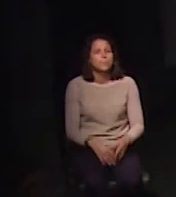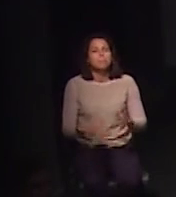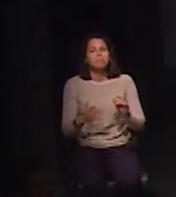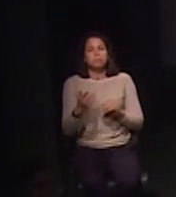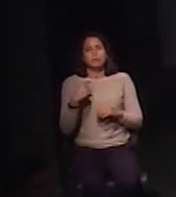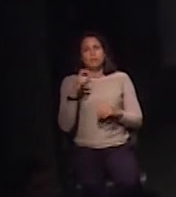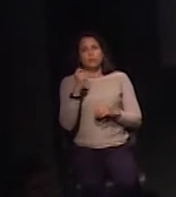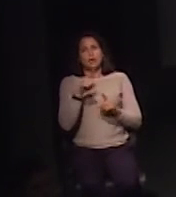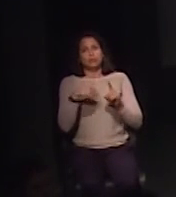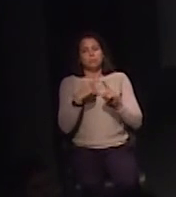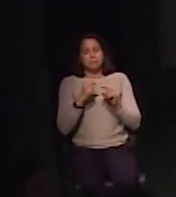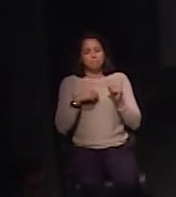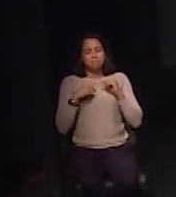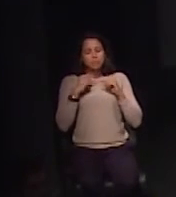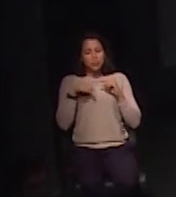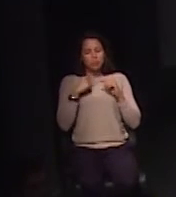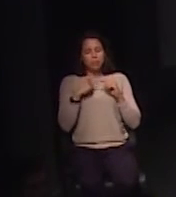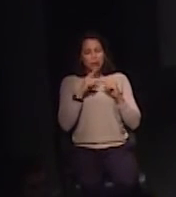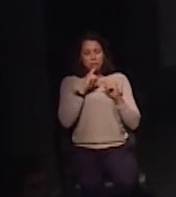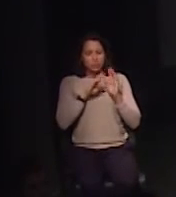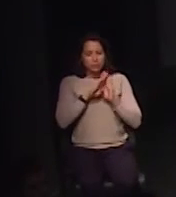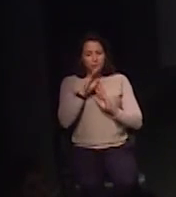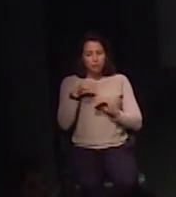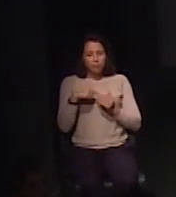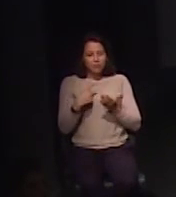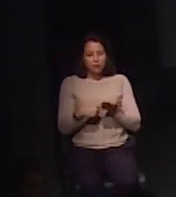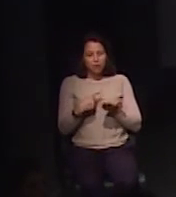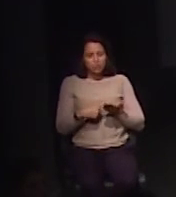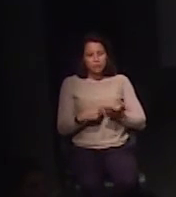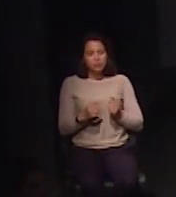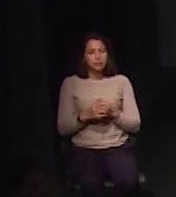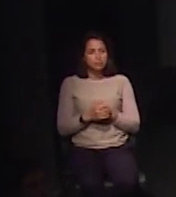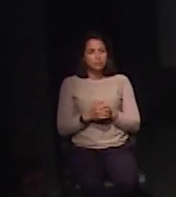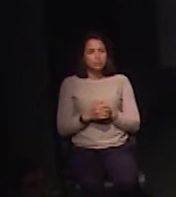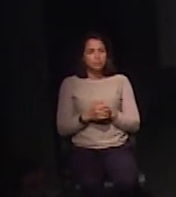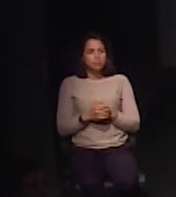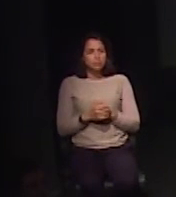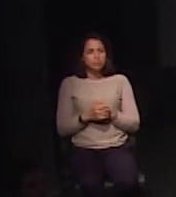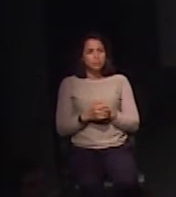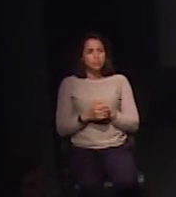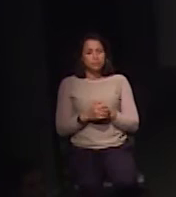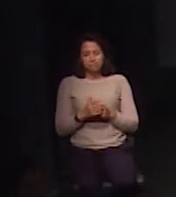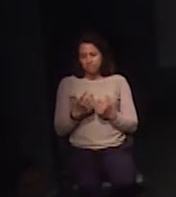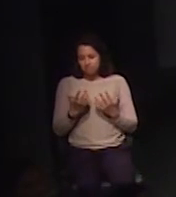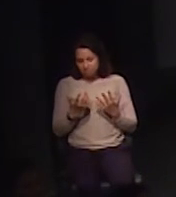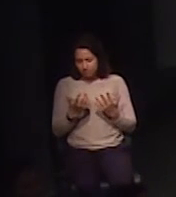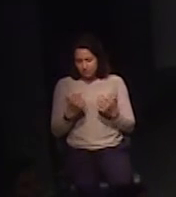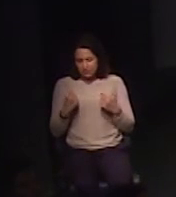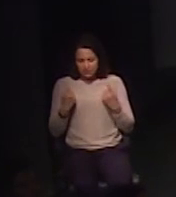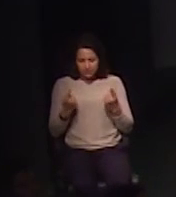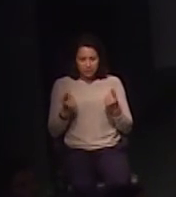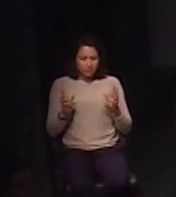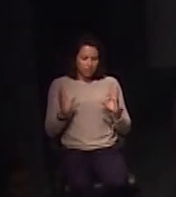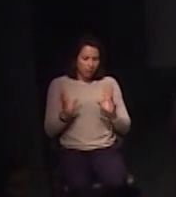I just think that since this whole conference is surrounded by this question of diversity,